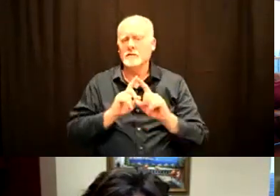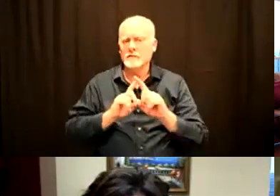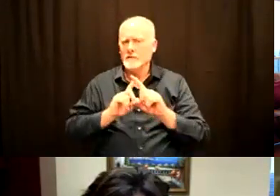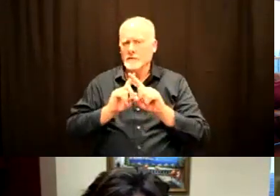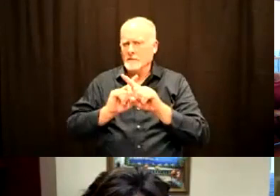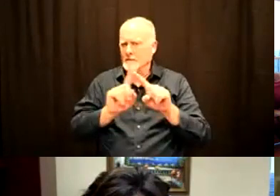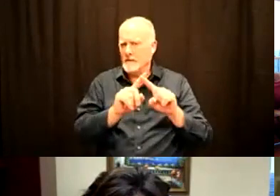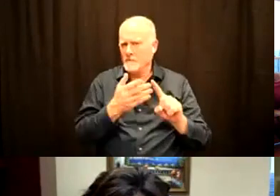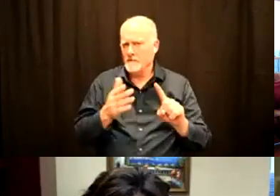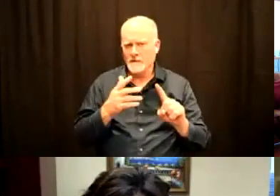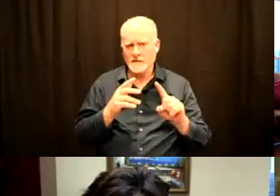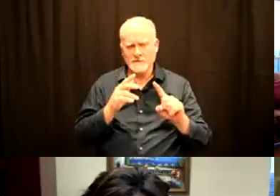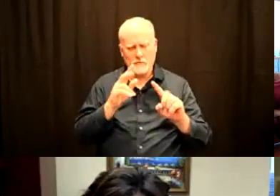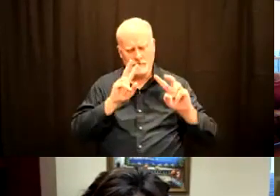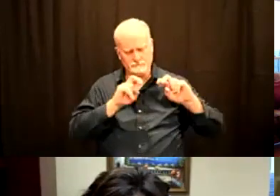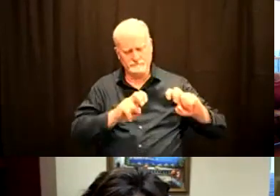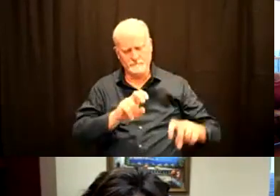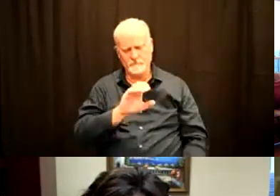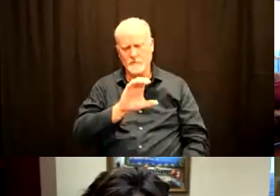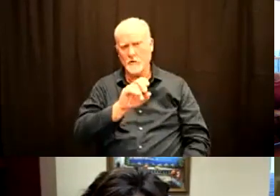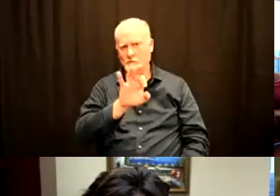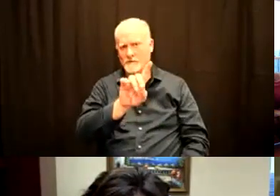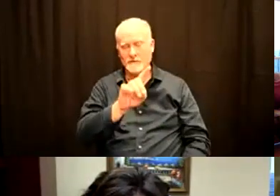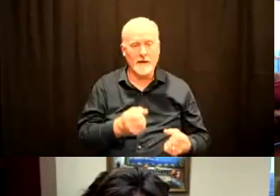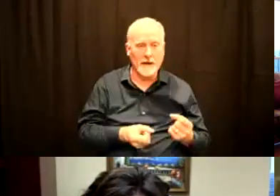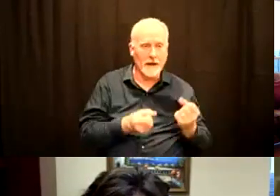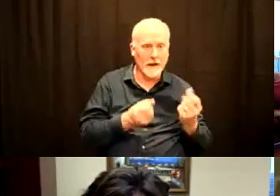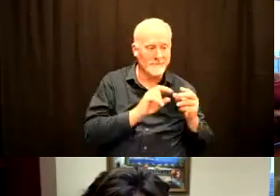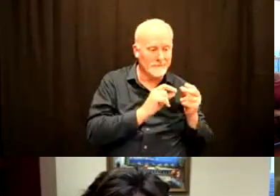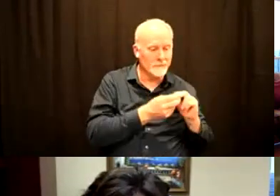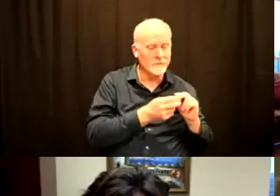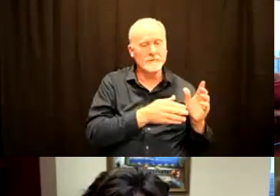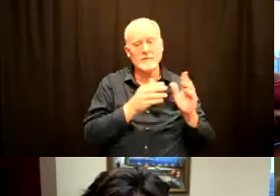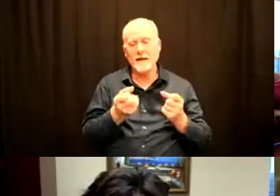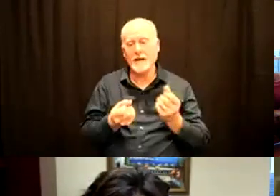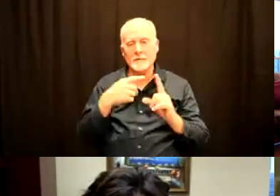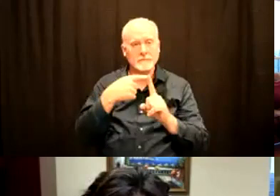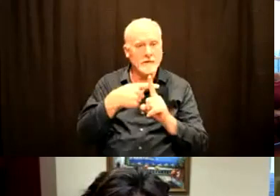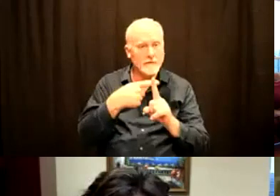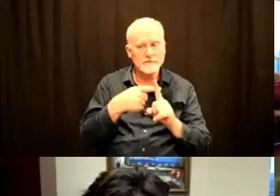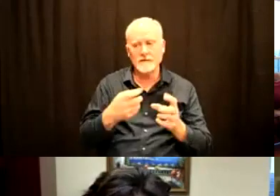we look at covid we can look at how many cases there are case positivity rate hospitalizations